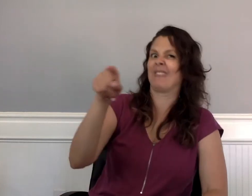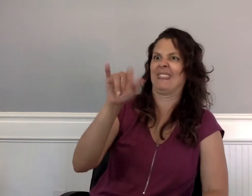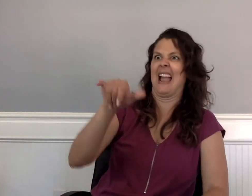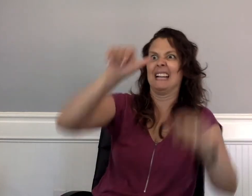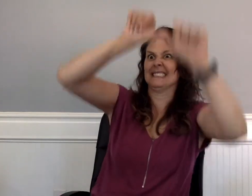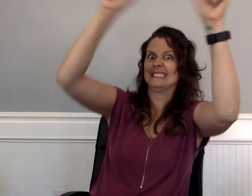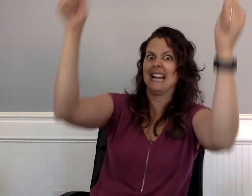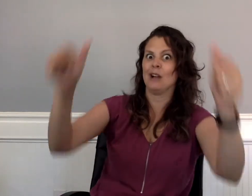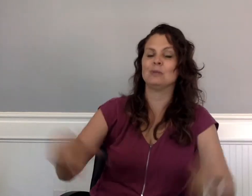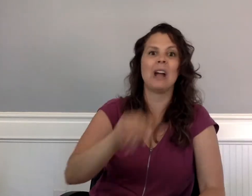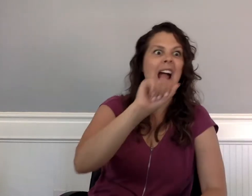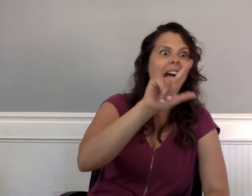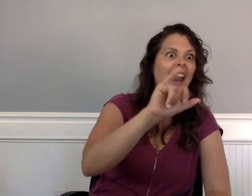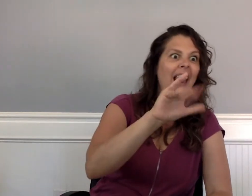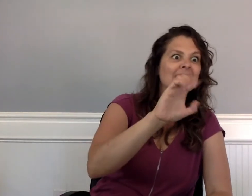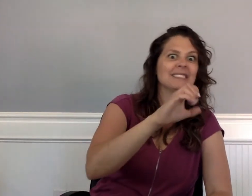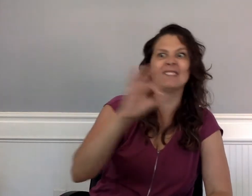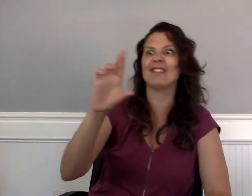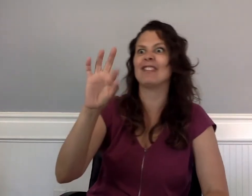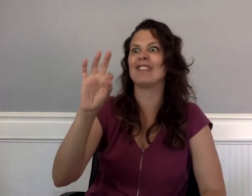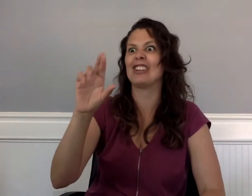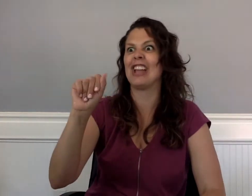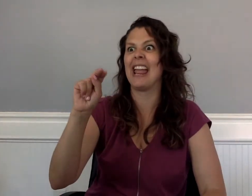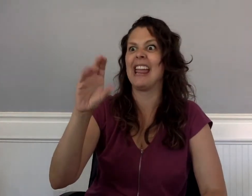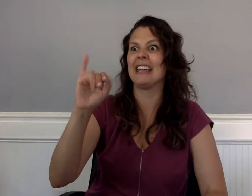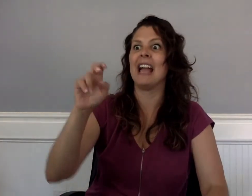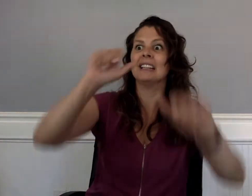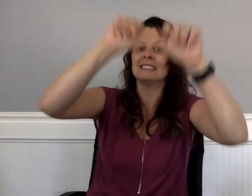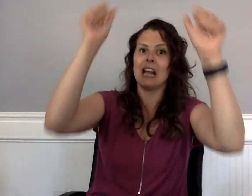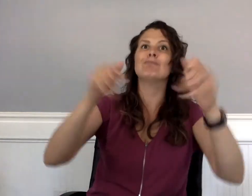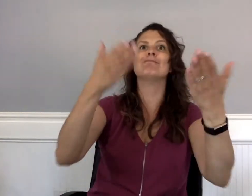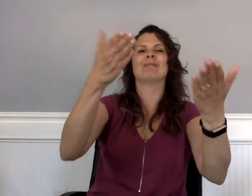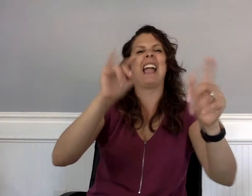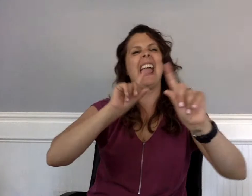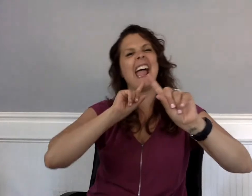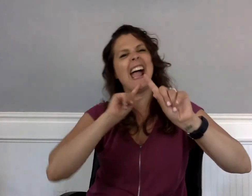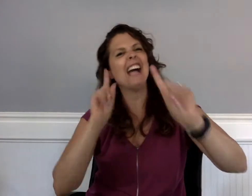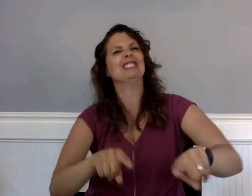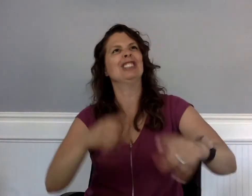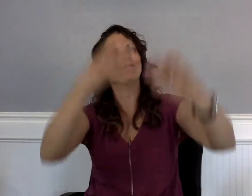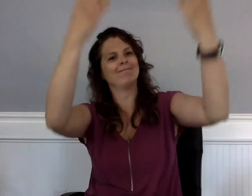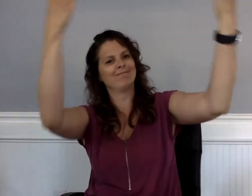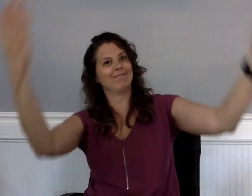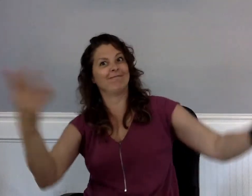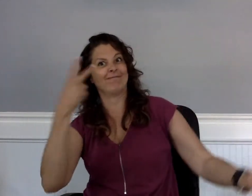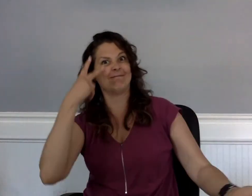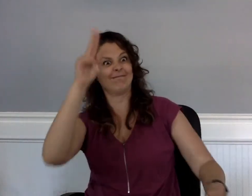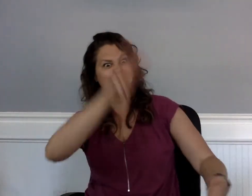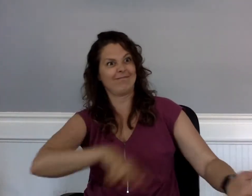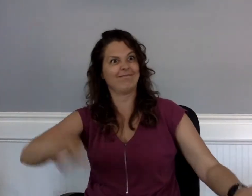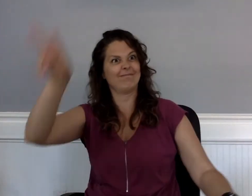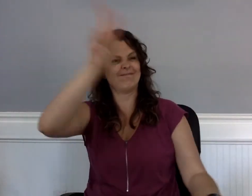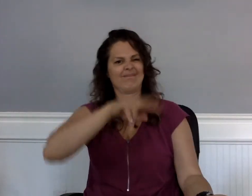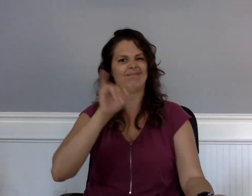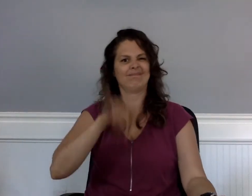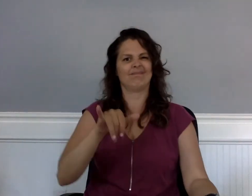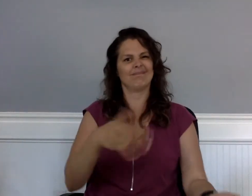“The Alice and Francine statue holds the answer.